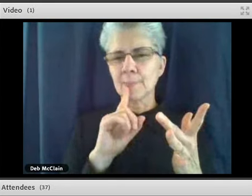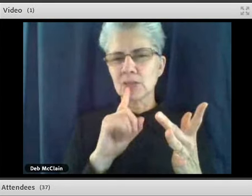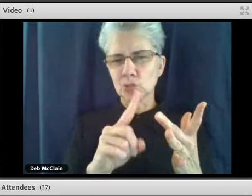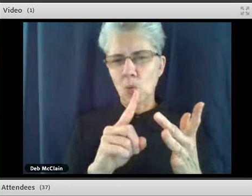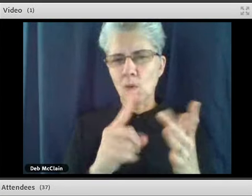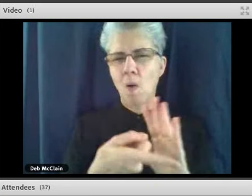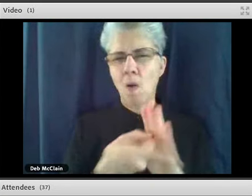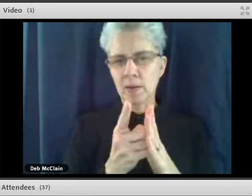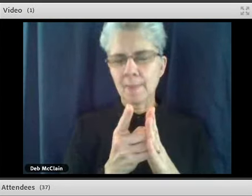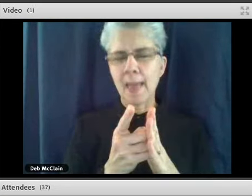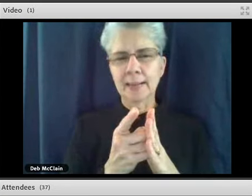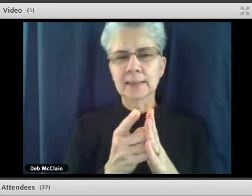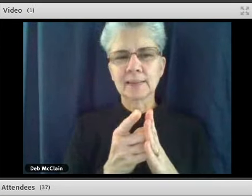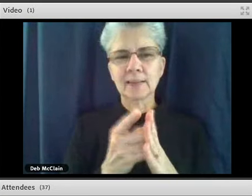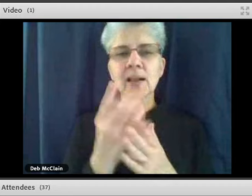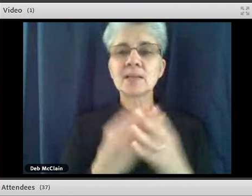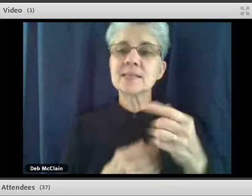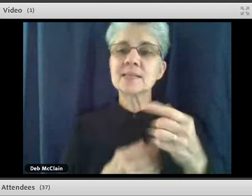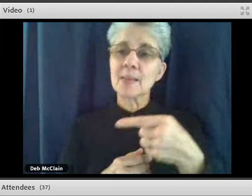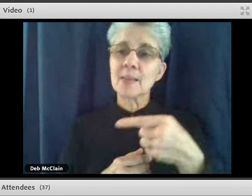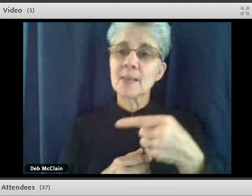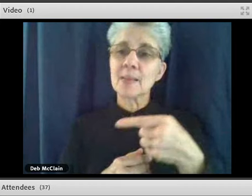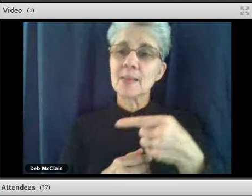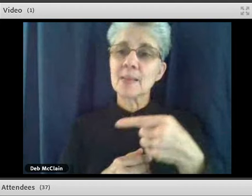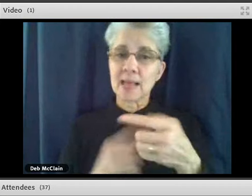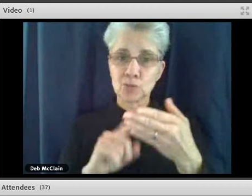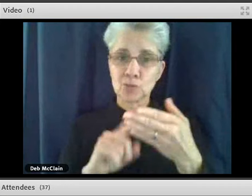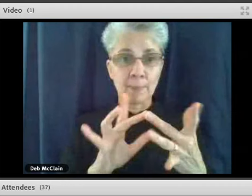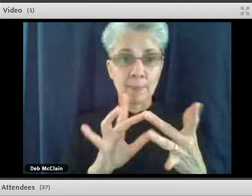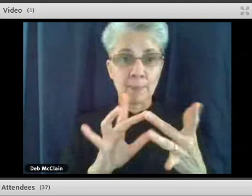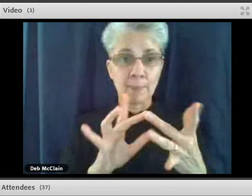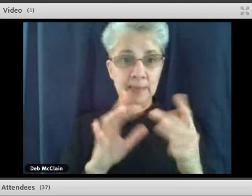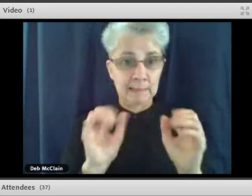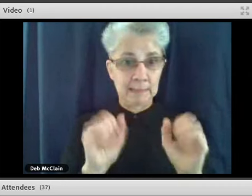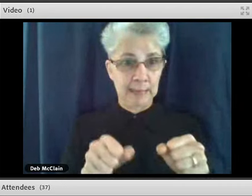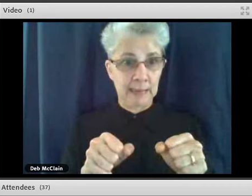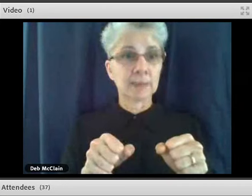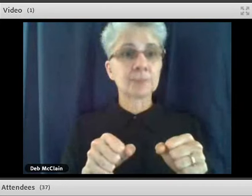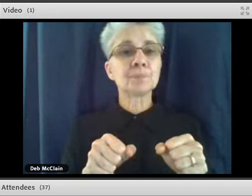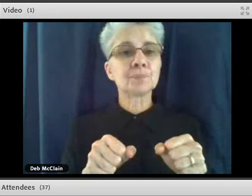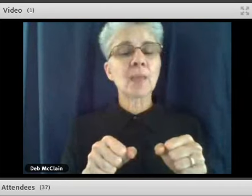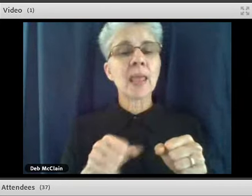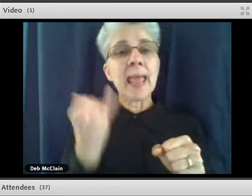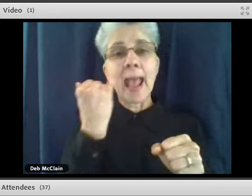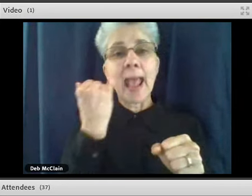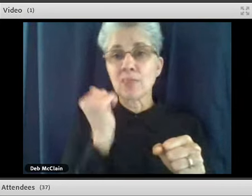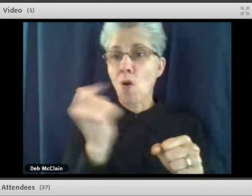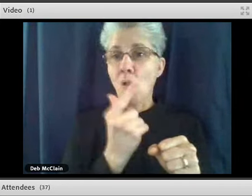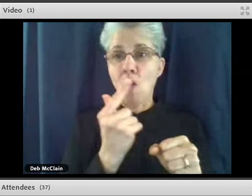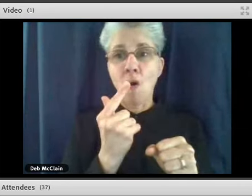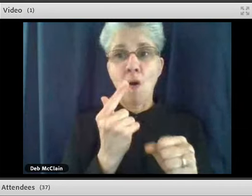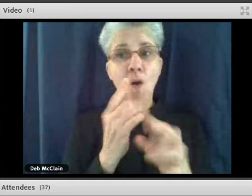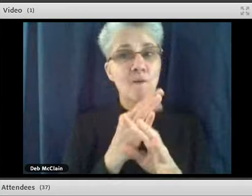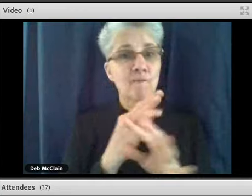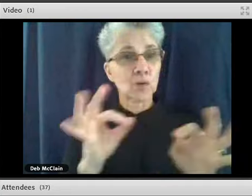And it will check it for you, and check your website, automated. These are some sites to check your website, here.